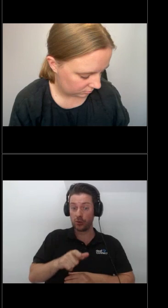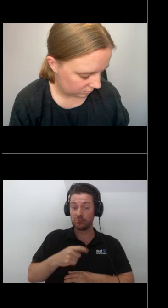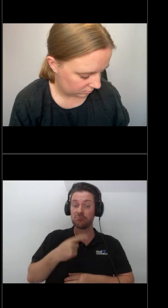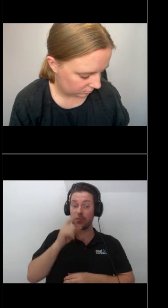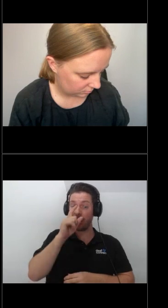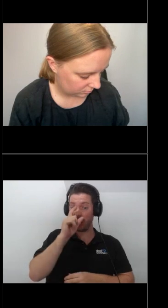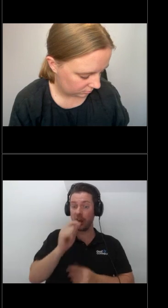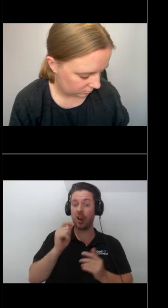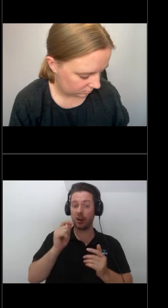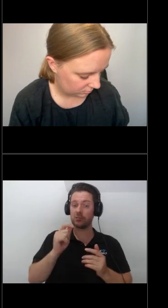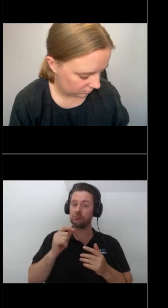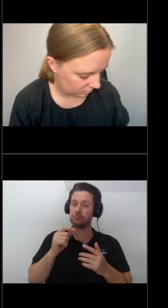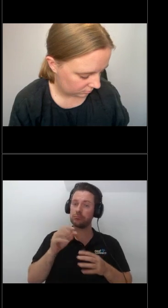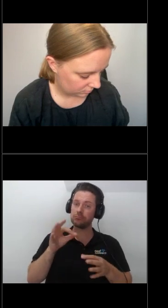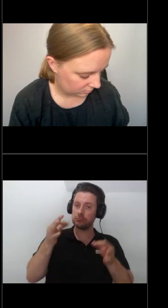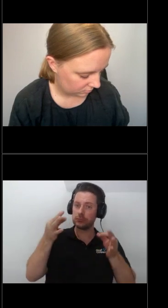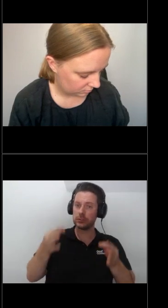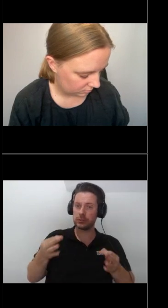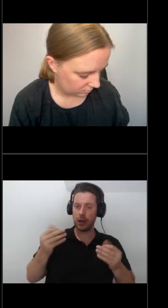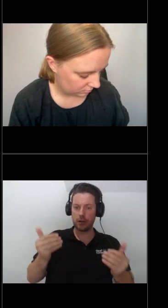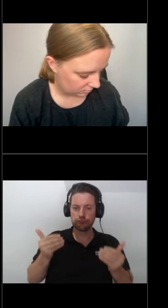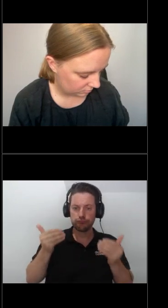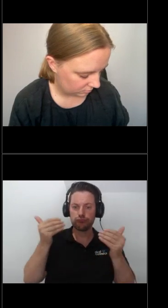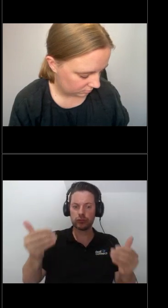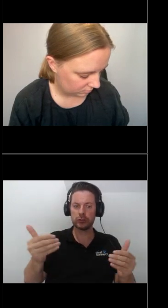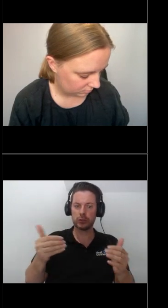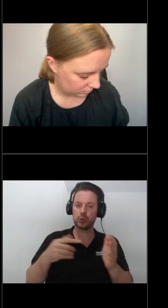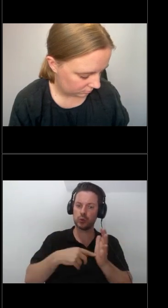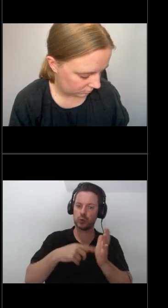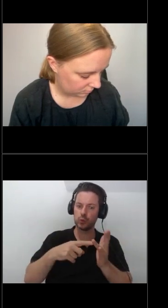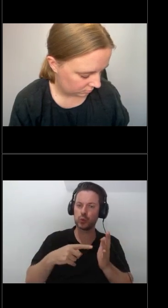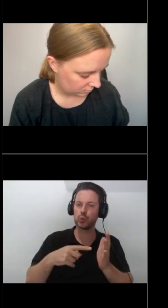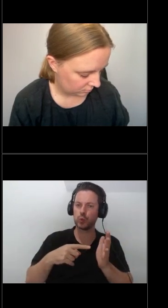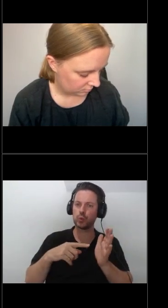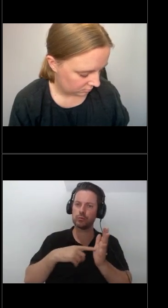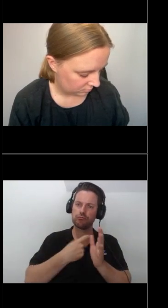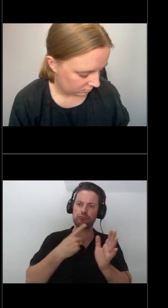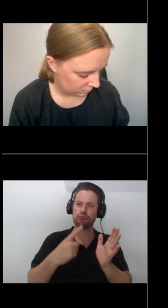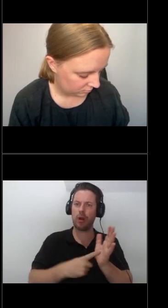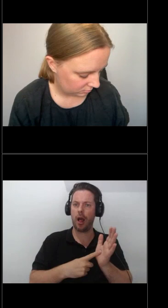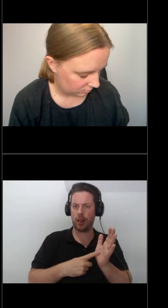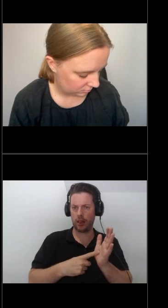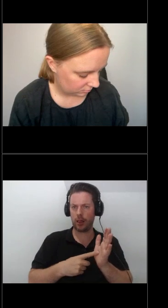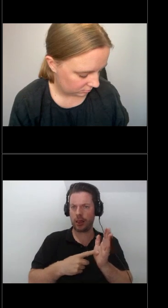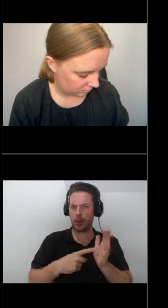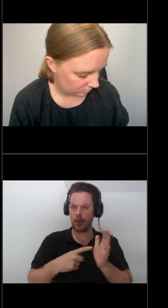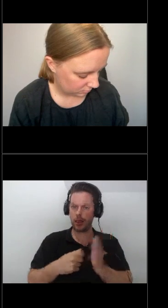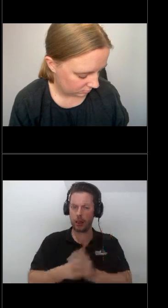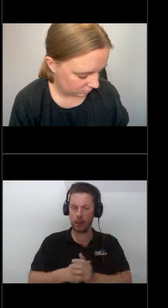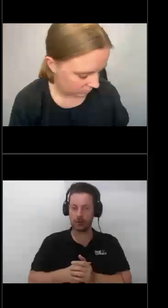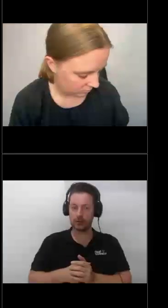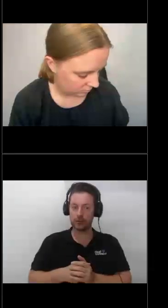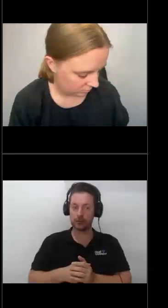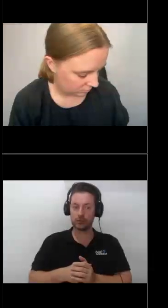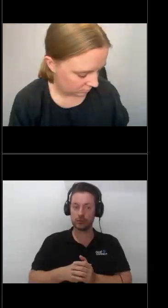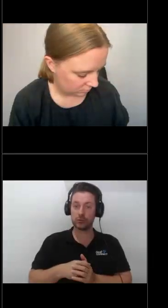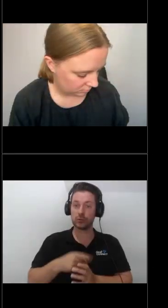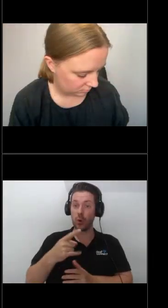with the relevant courts and parties. So, you know, if you found of unsound mind by the mental health court